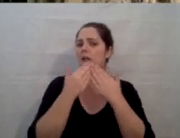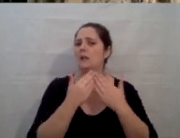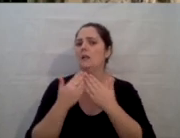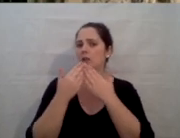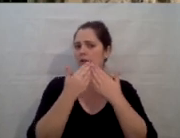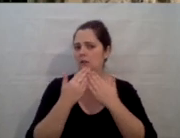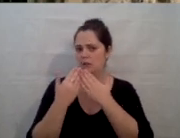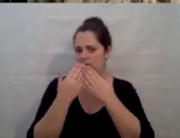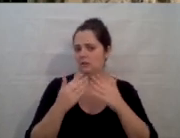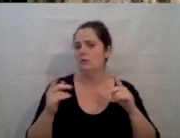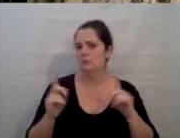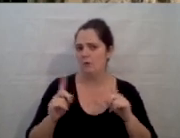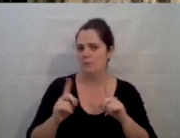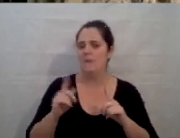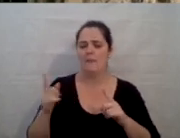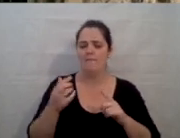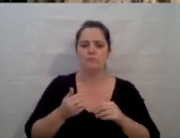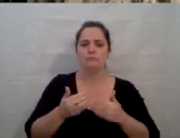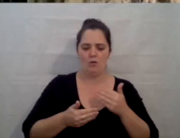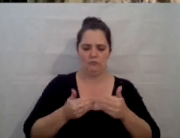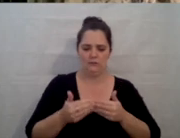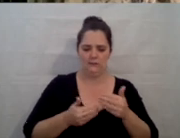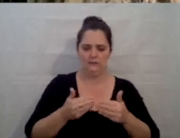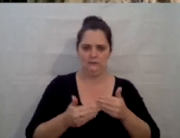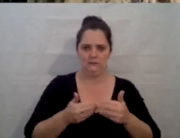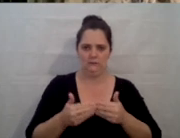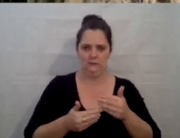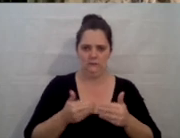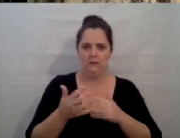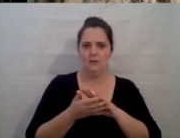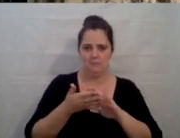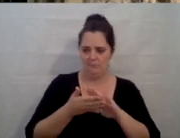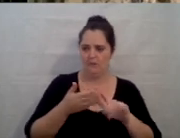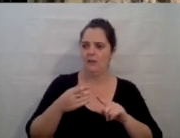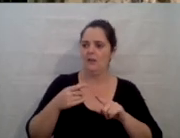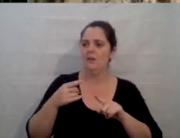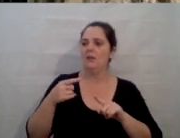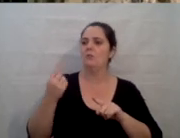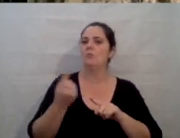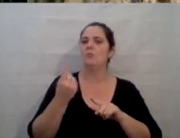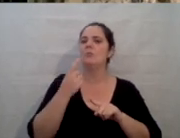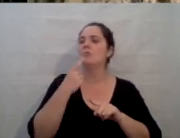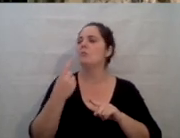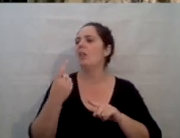So artists would begin by studying from from other artists, studying casts,